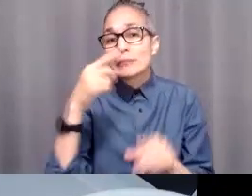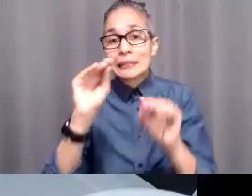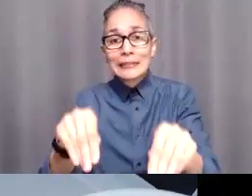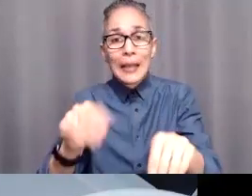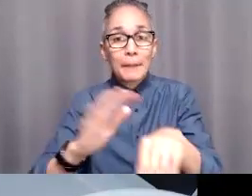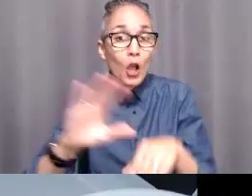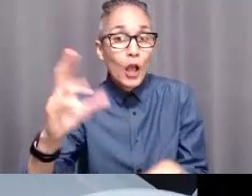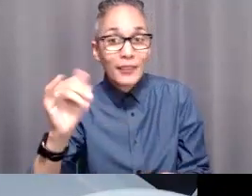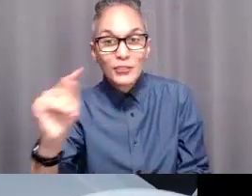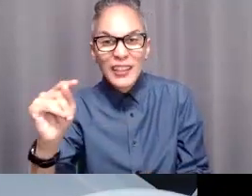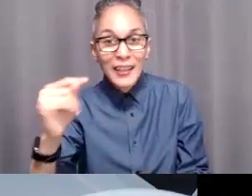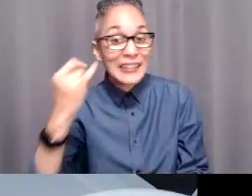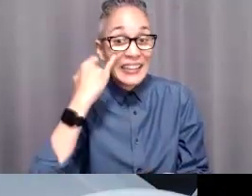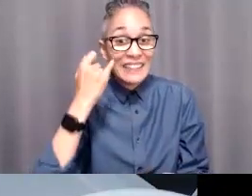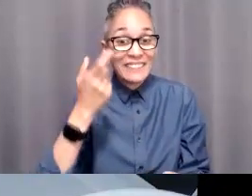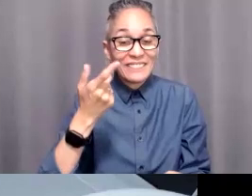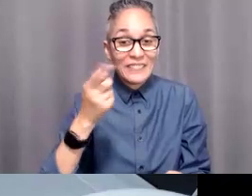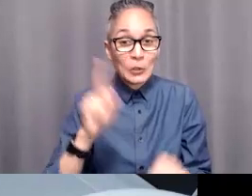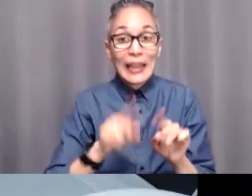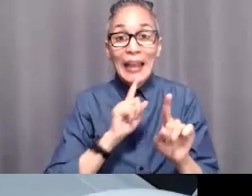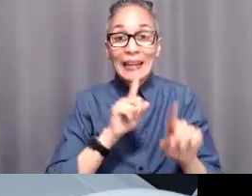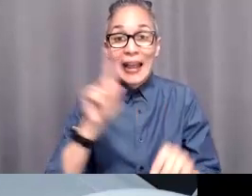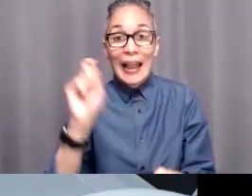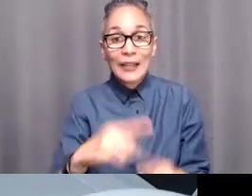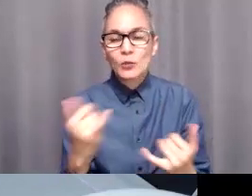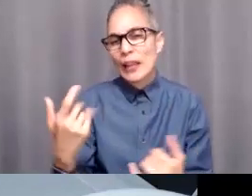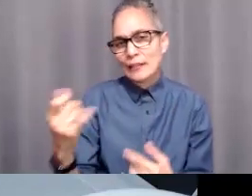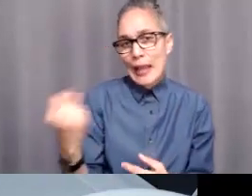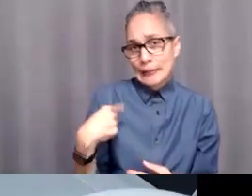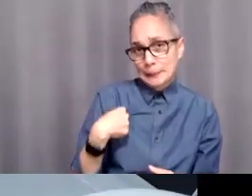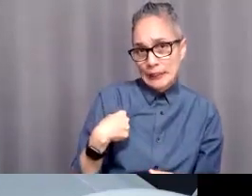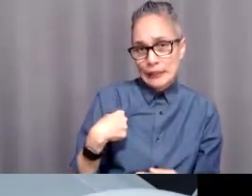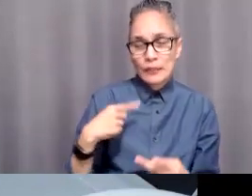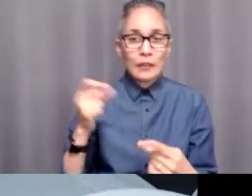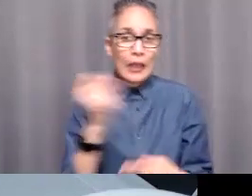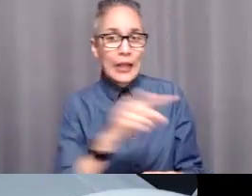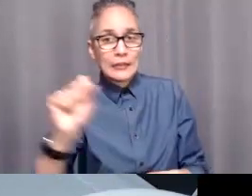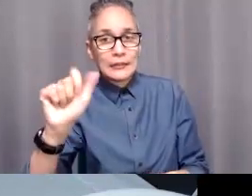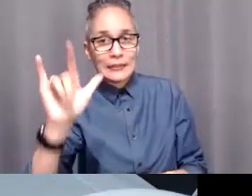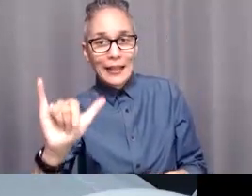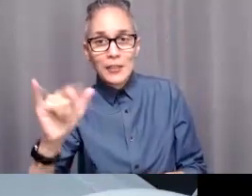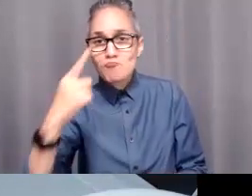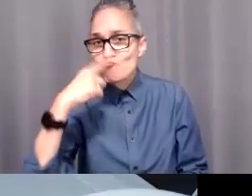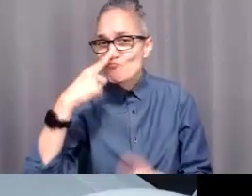Or if we don't get to it today, you can reach out to Sally and I and we can discuss this further with you as well.